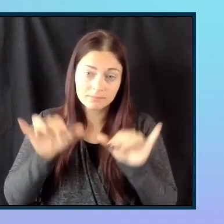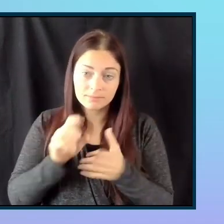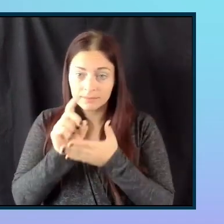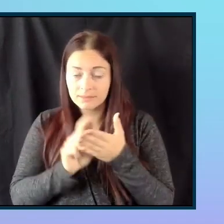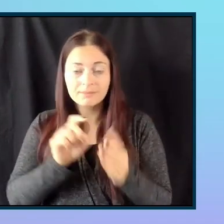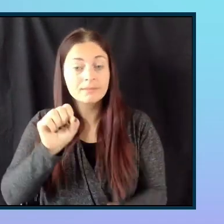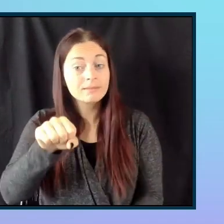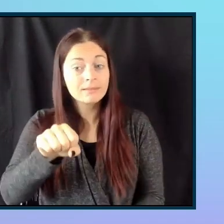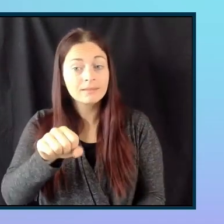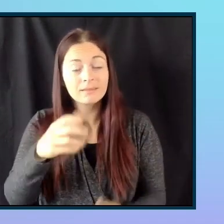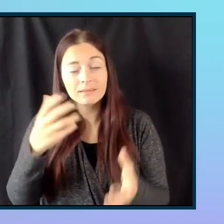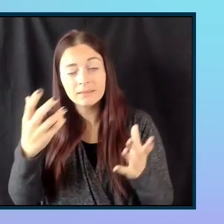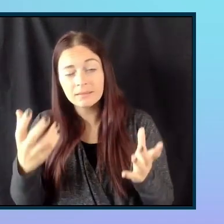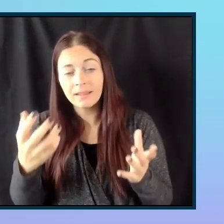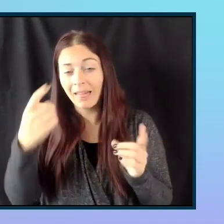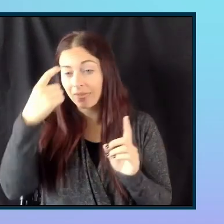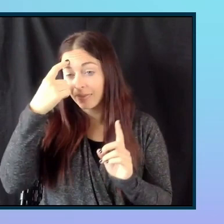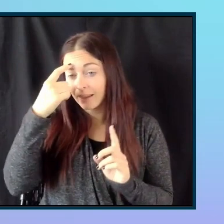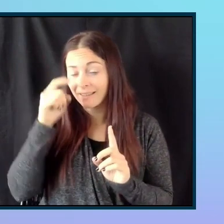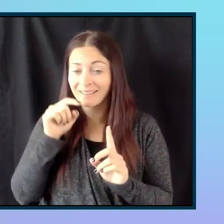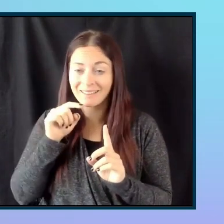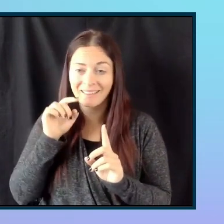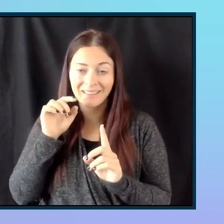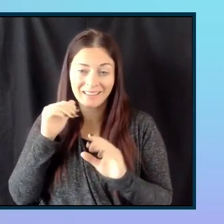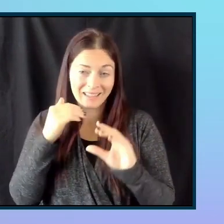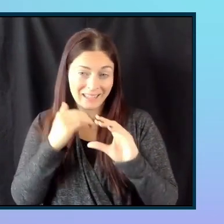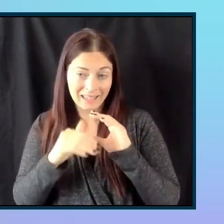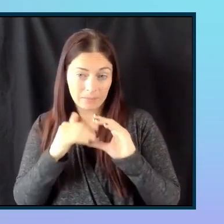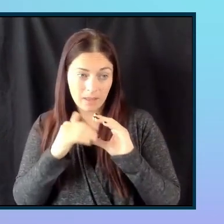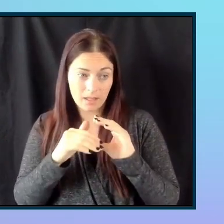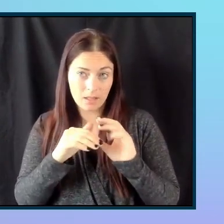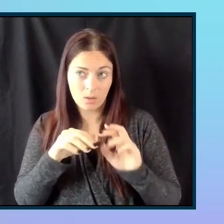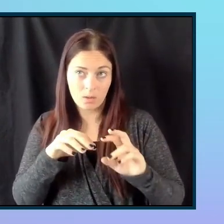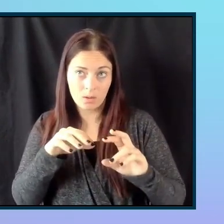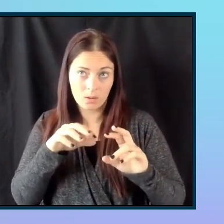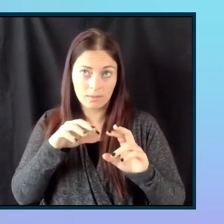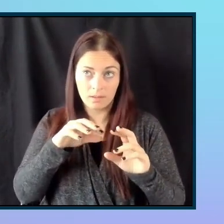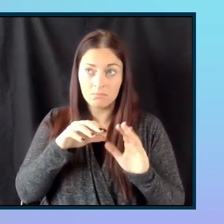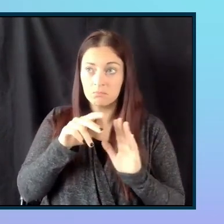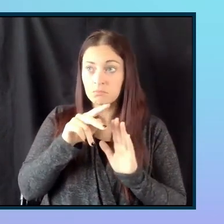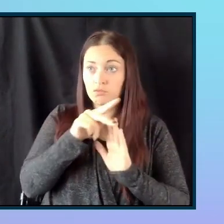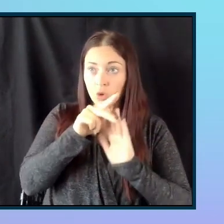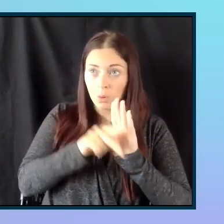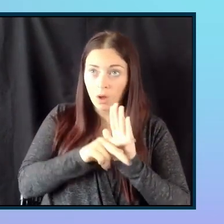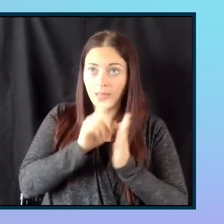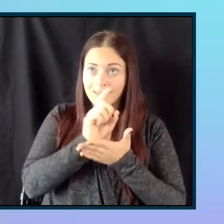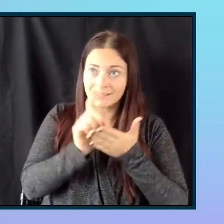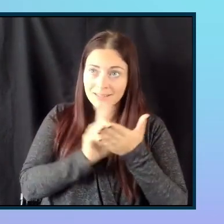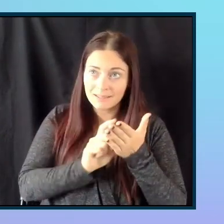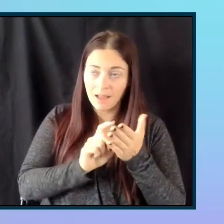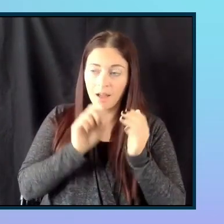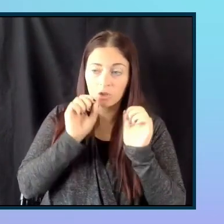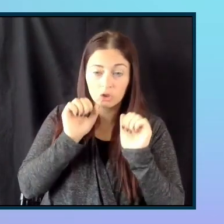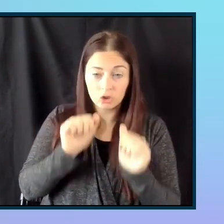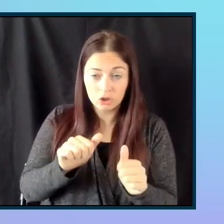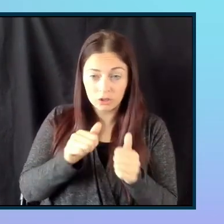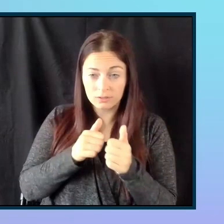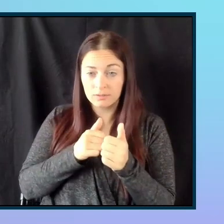this may be one of those things that a protocol could fit in really well or potentially a standalone module,